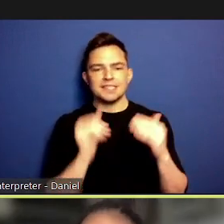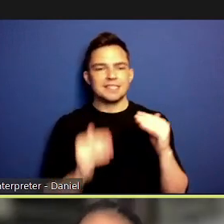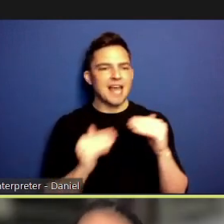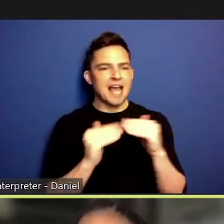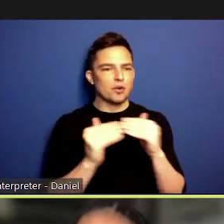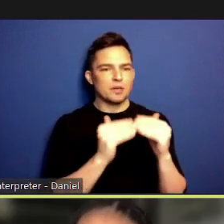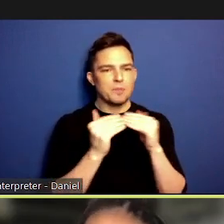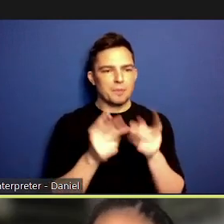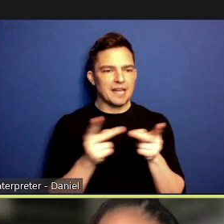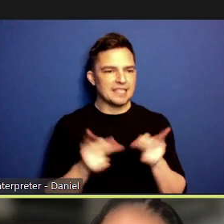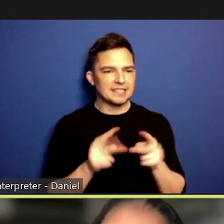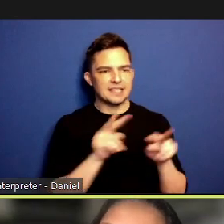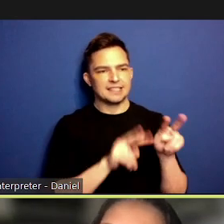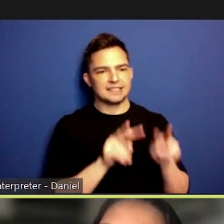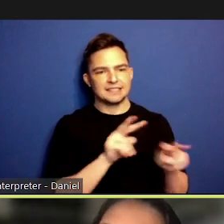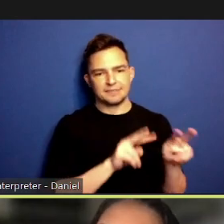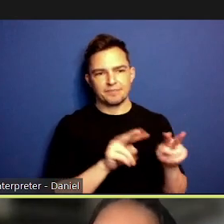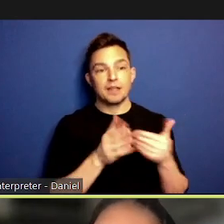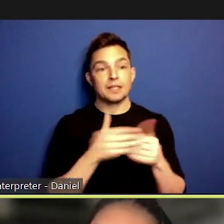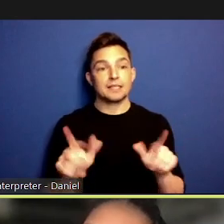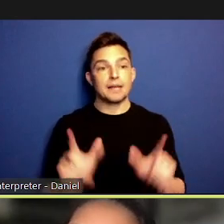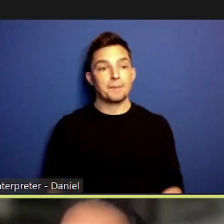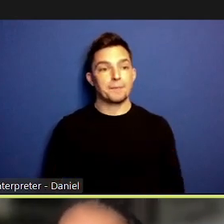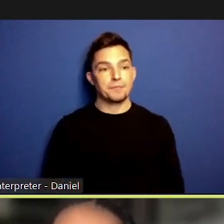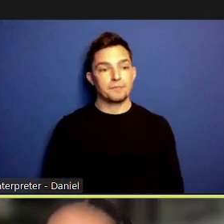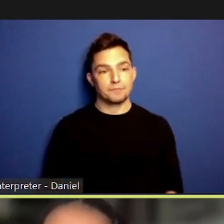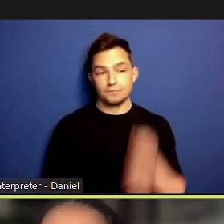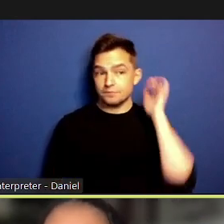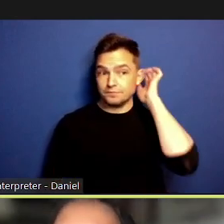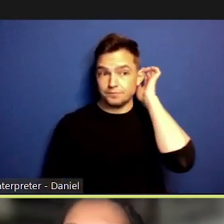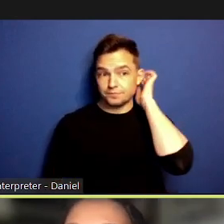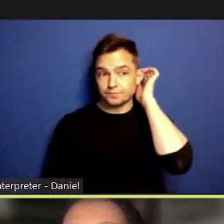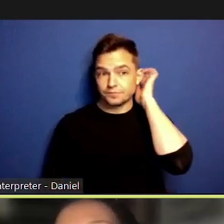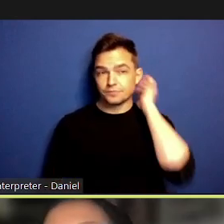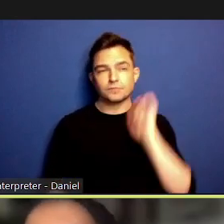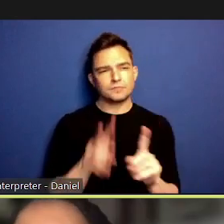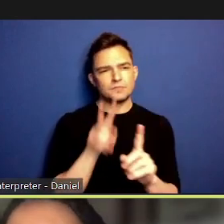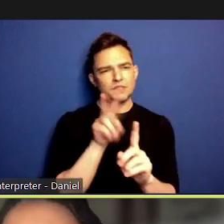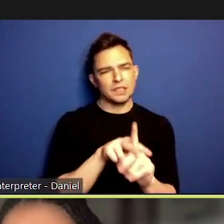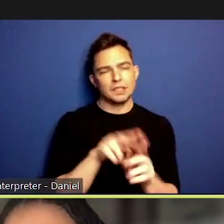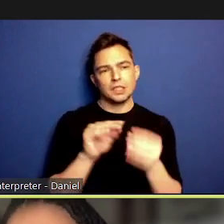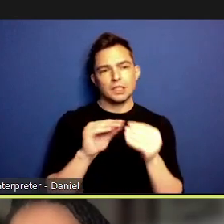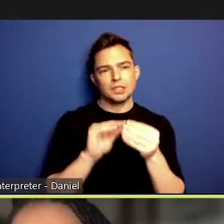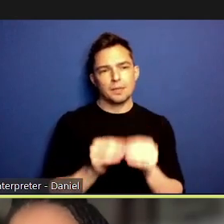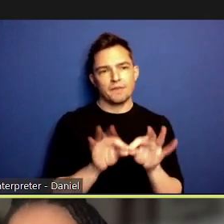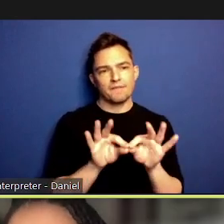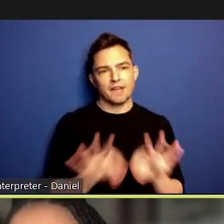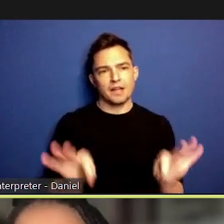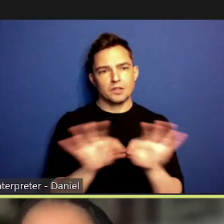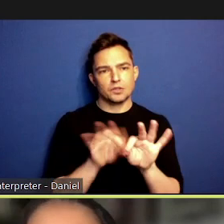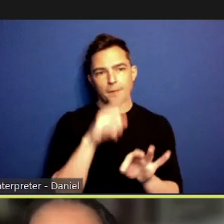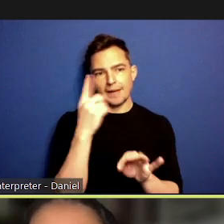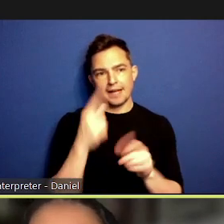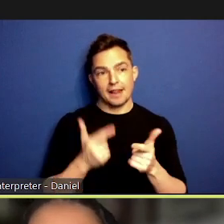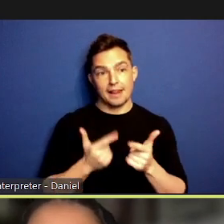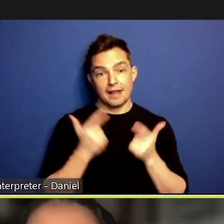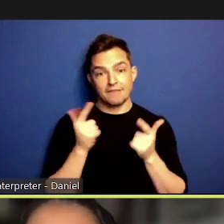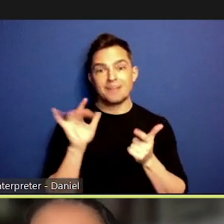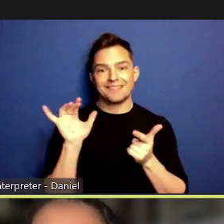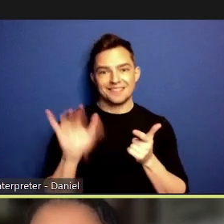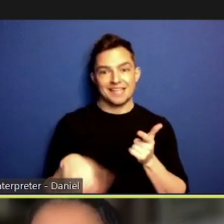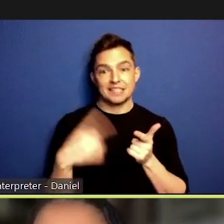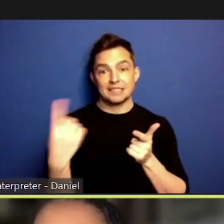Next slide, please. Assigning new numerical values to black life is something that I think